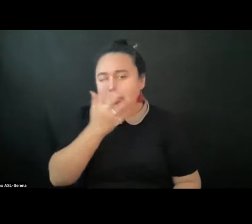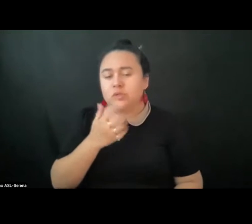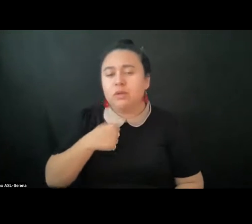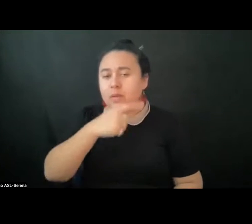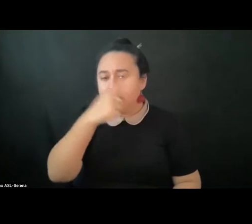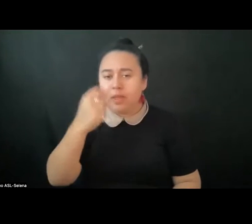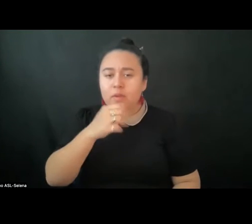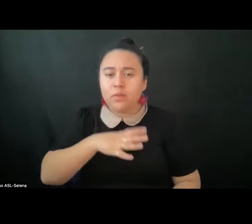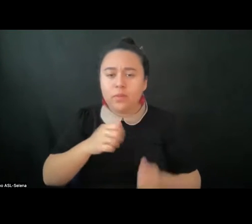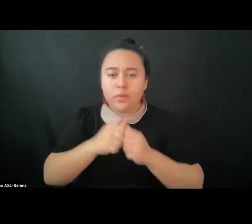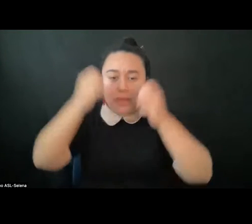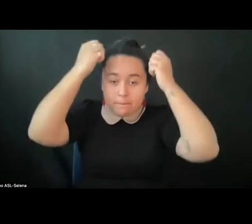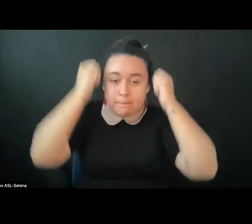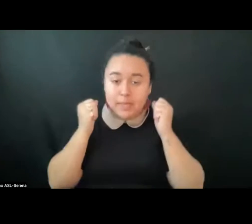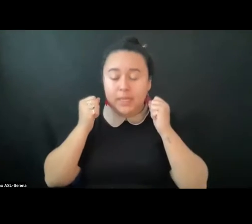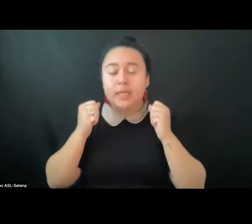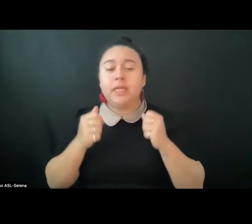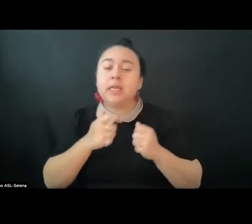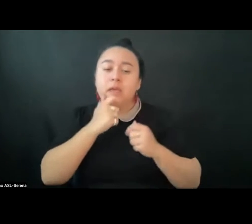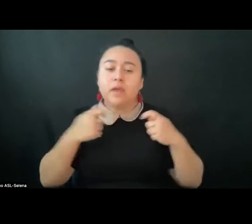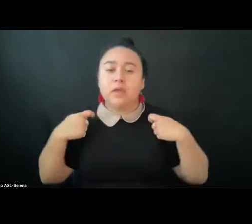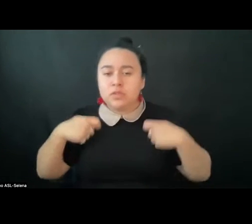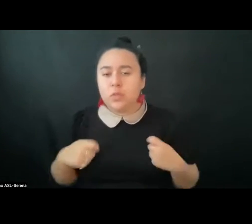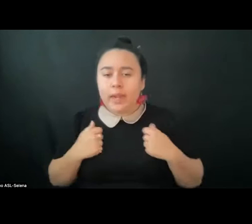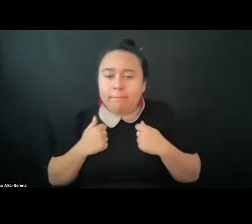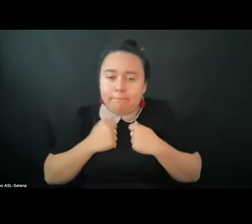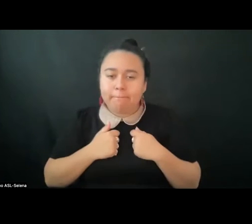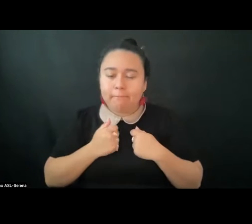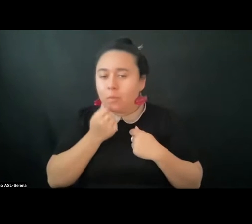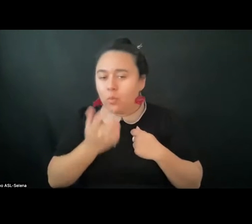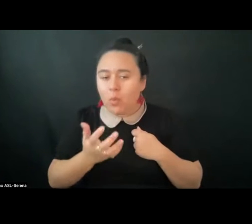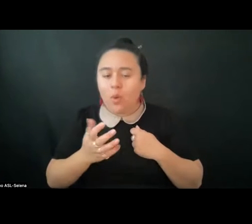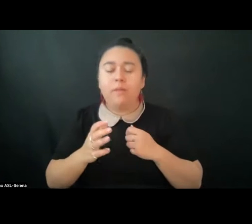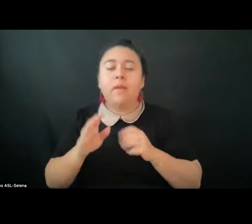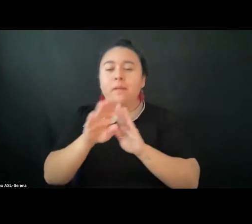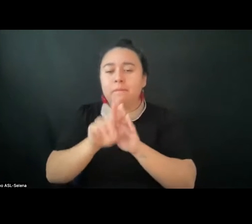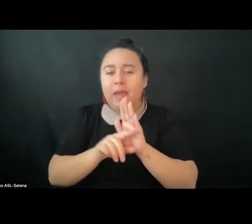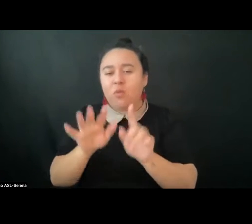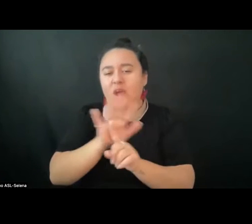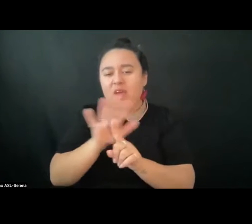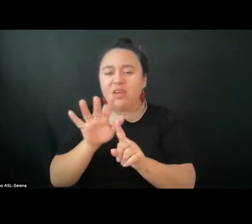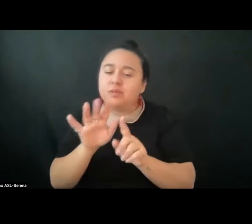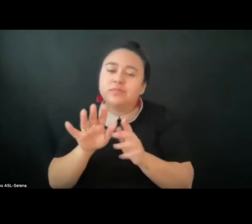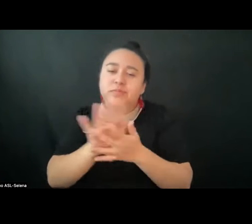In front of a blurred background and just to kind of give you a sense of what is going on outside of